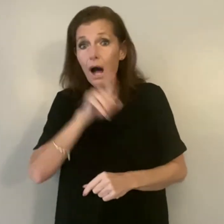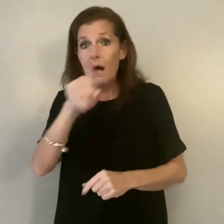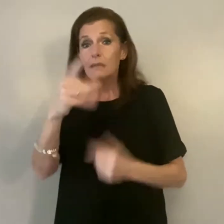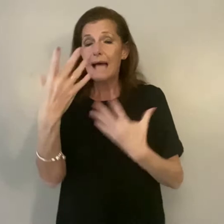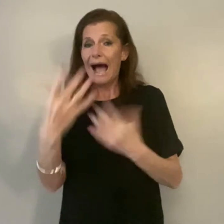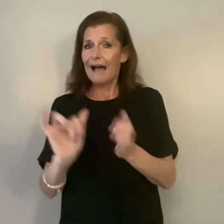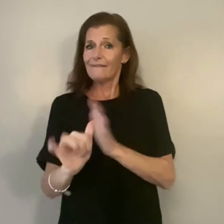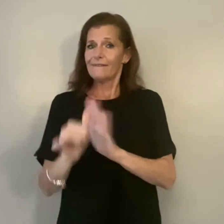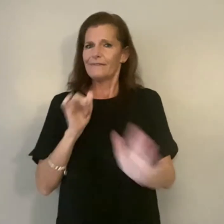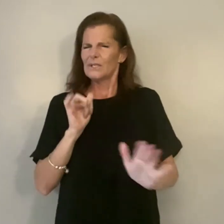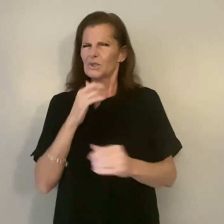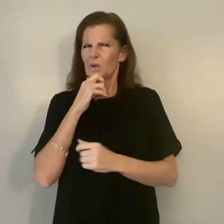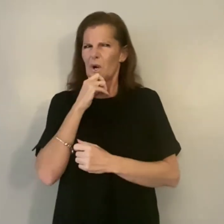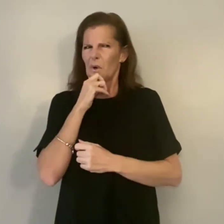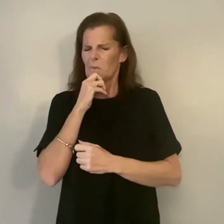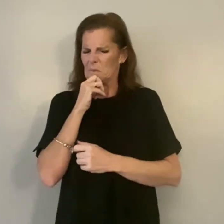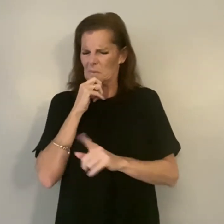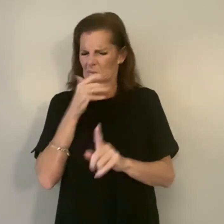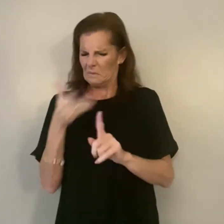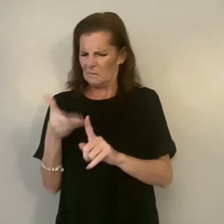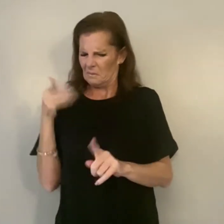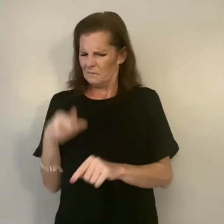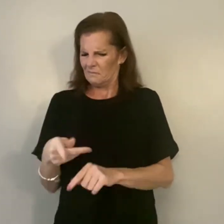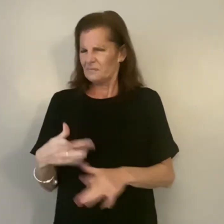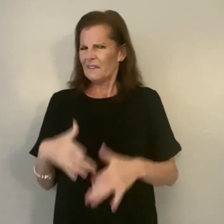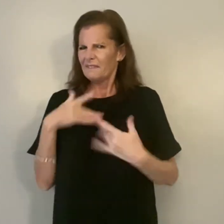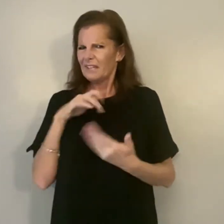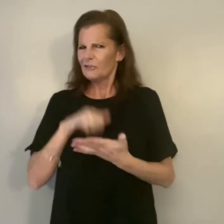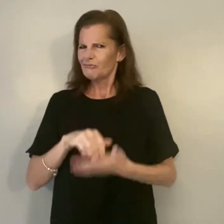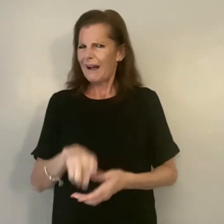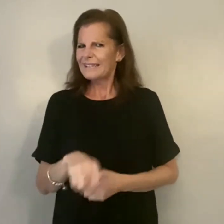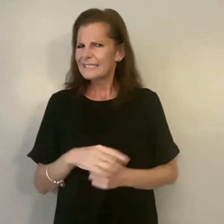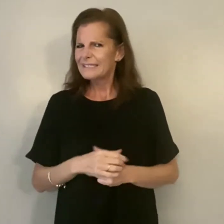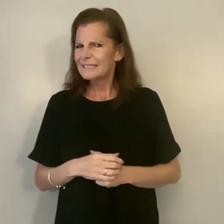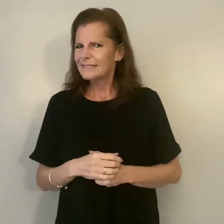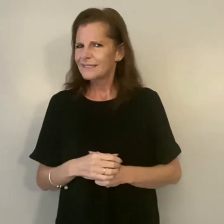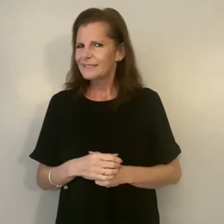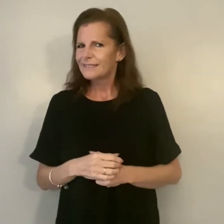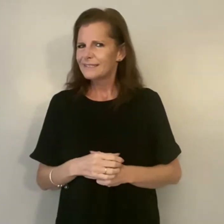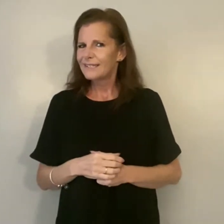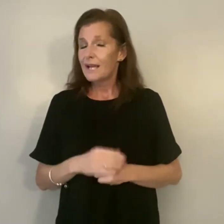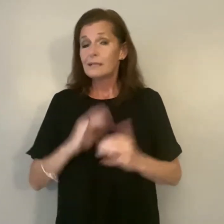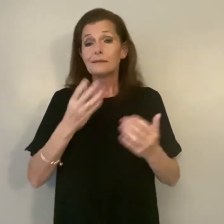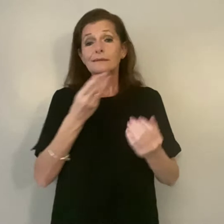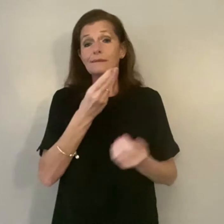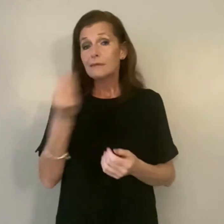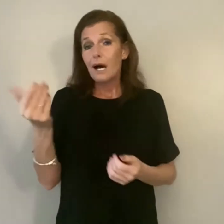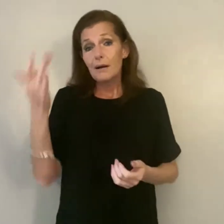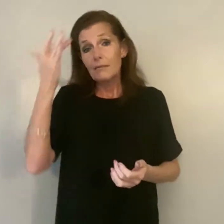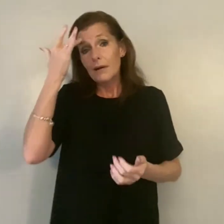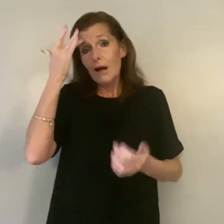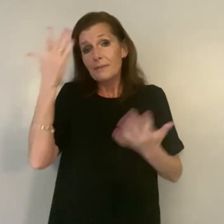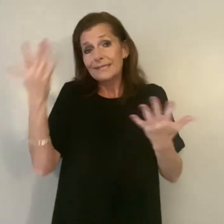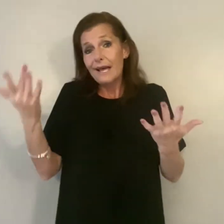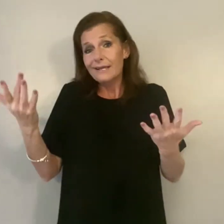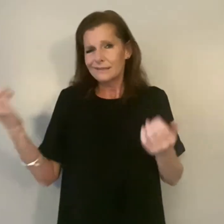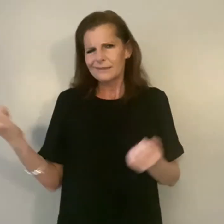because you have an ability to recognize and spot those things. And some of it's common sense and that should always be there.